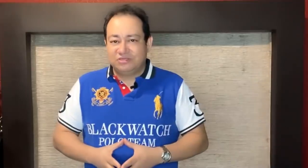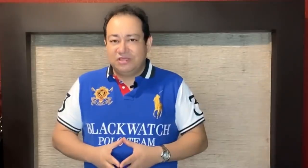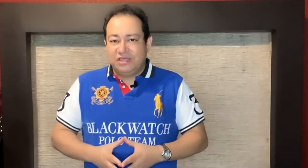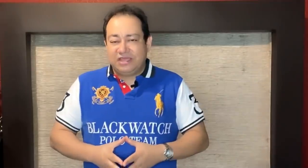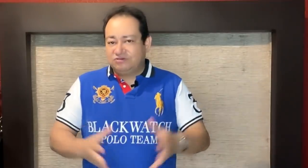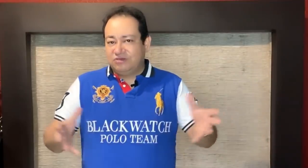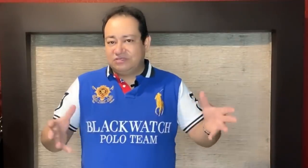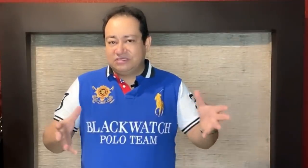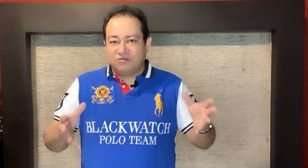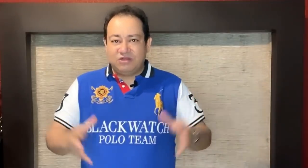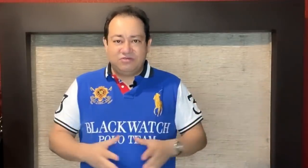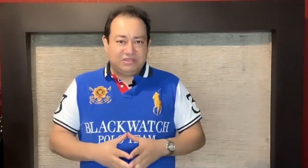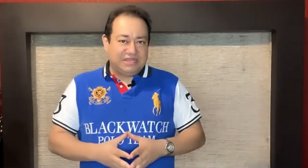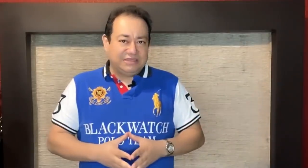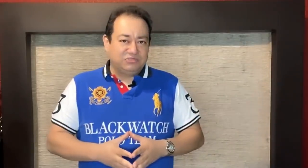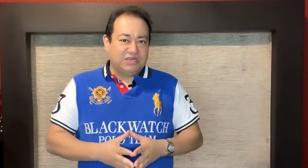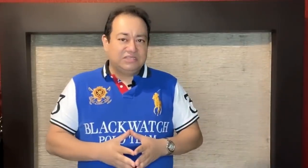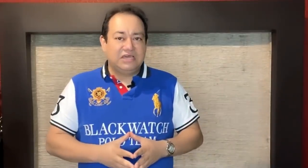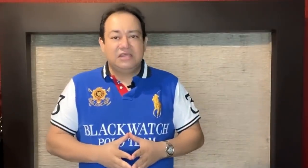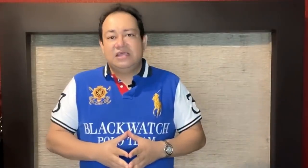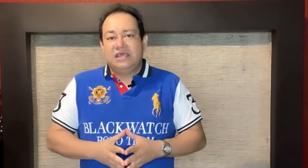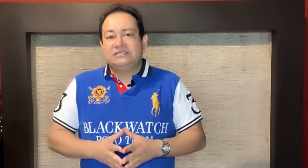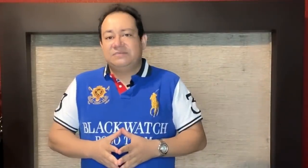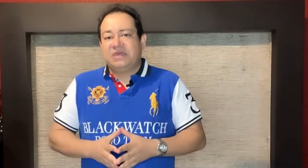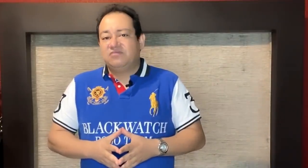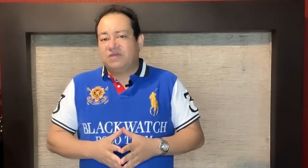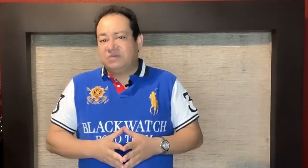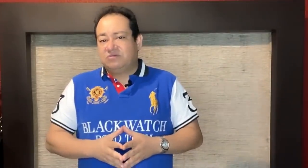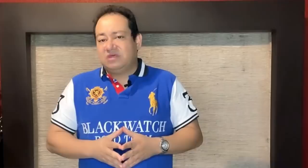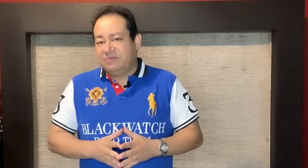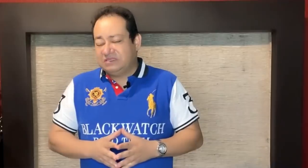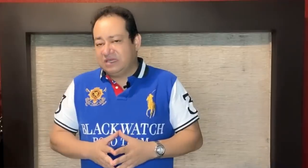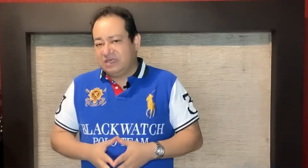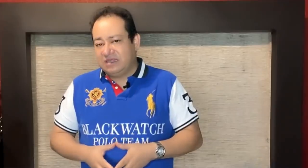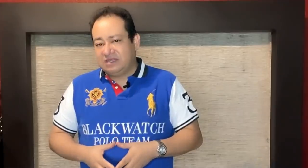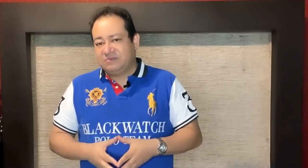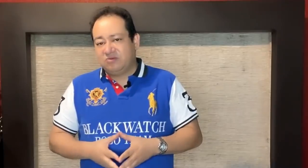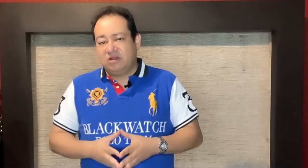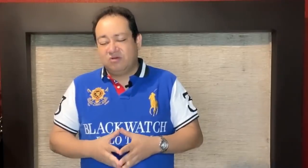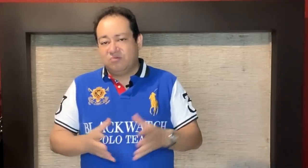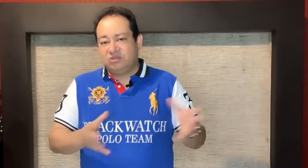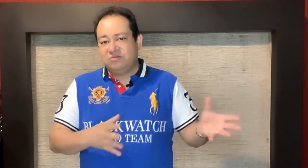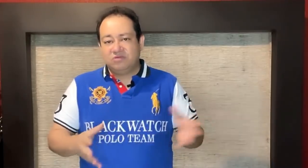you agree and let's try to analyze this little snippet of the message of